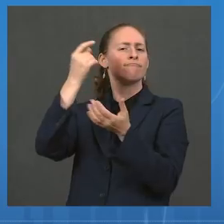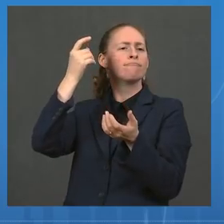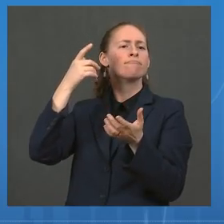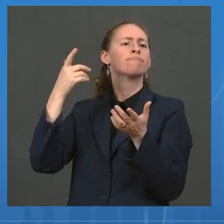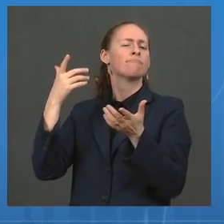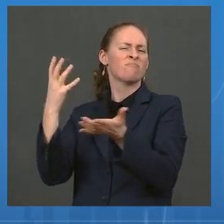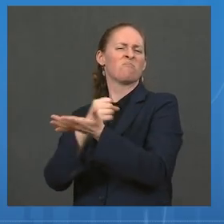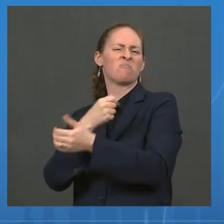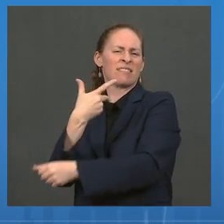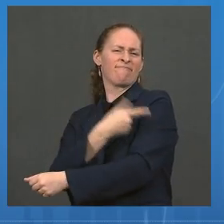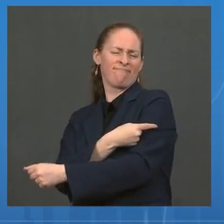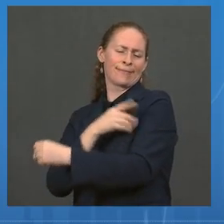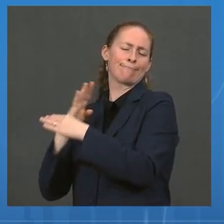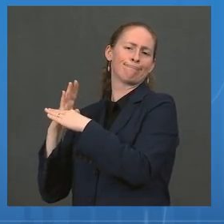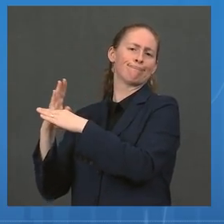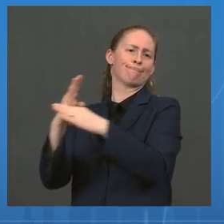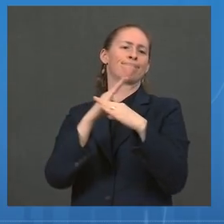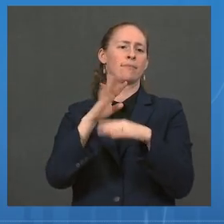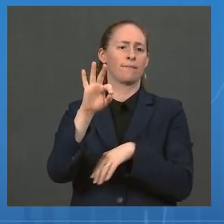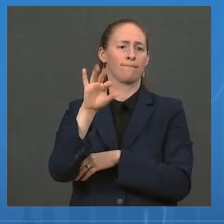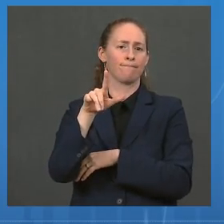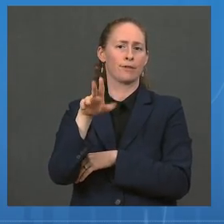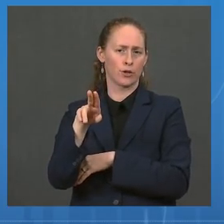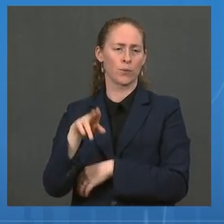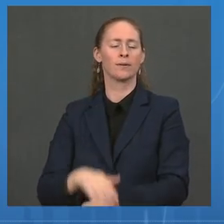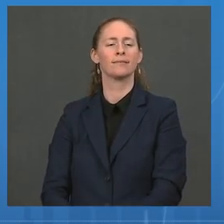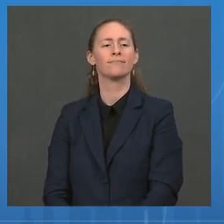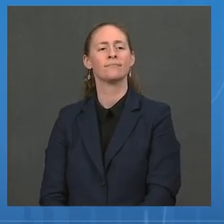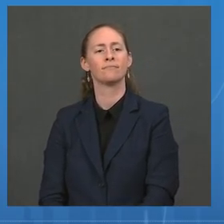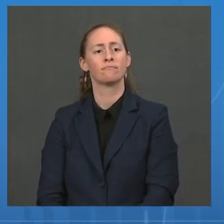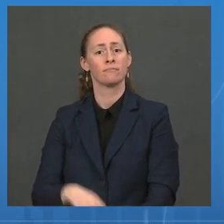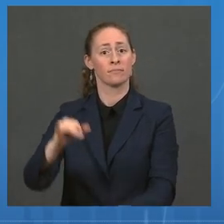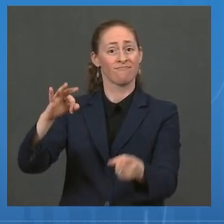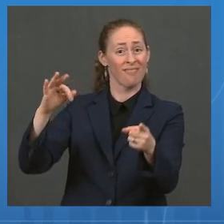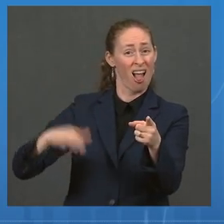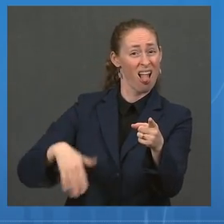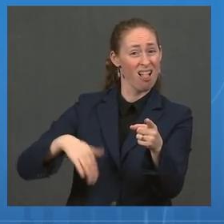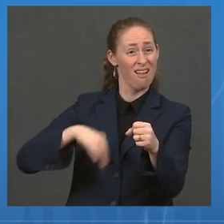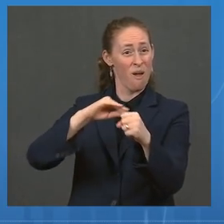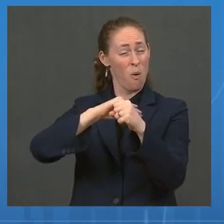For those who have yet to be vaccinated against COVID-19, please consider rolling up your sleeves